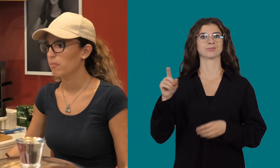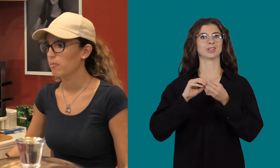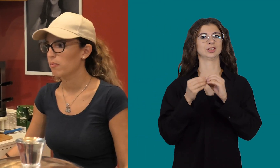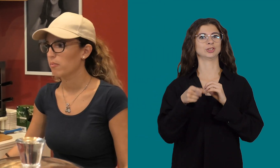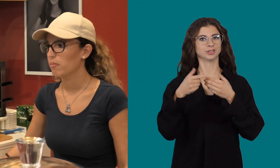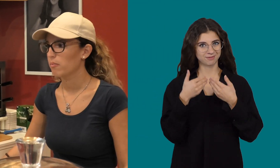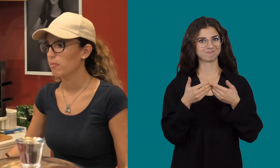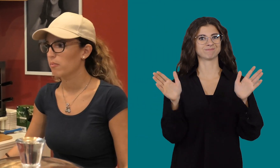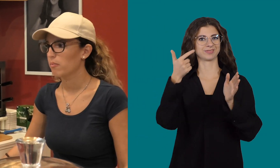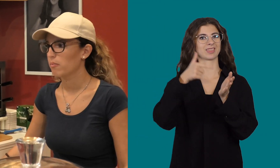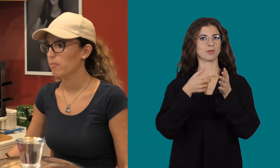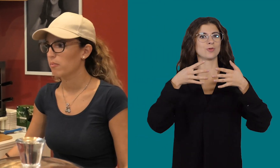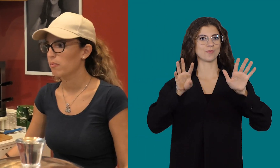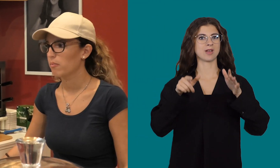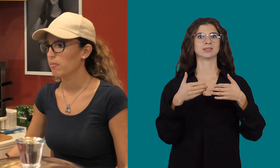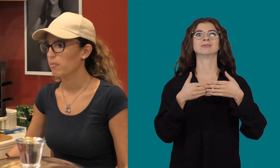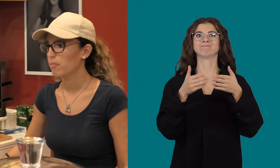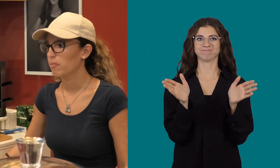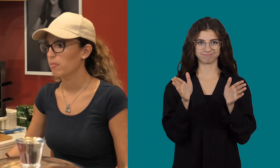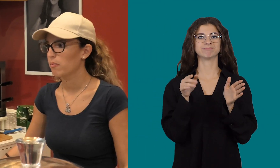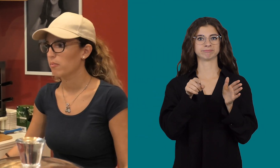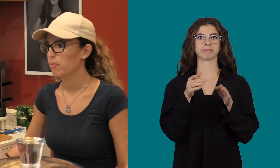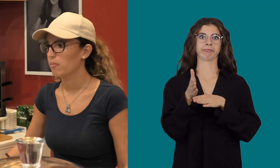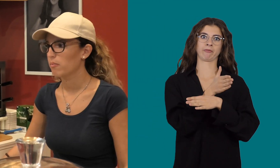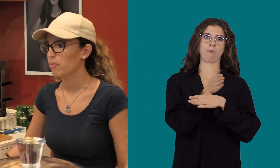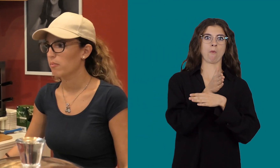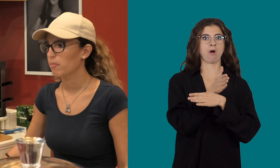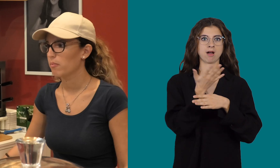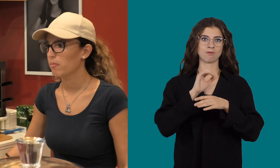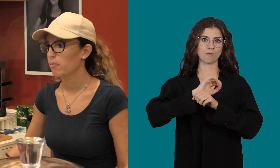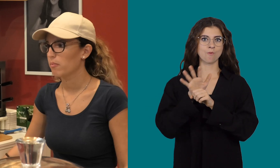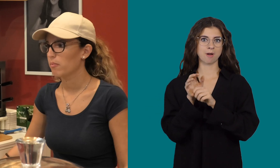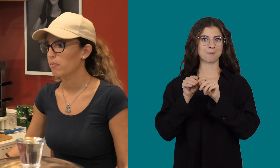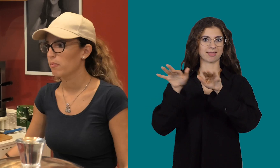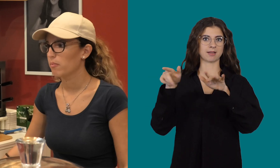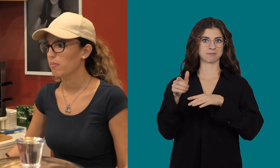Alice opened the shop in 2019 just before the Covid-19 pandemic,